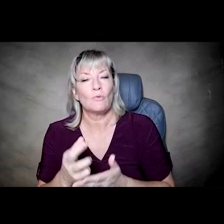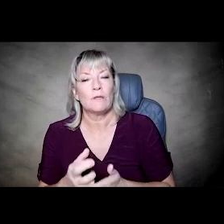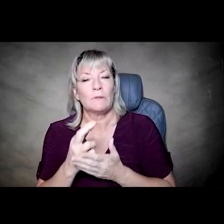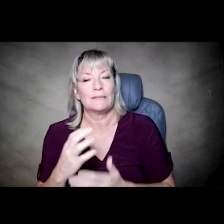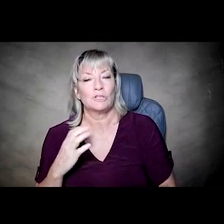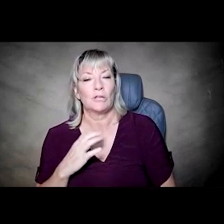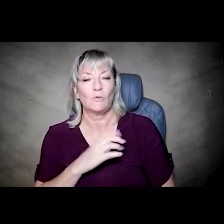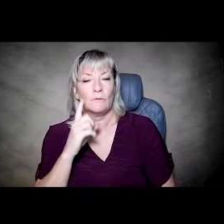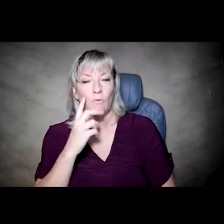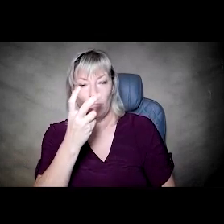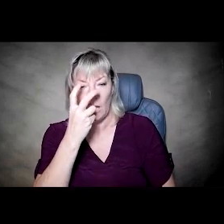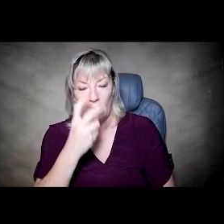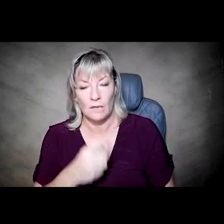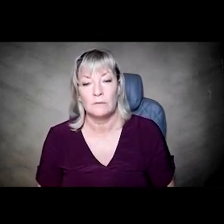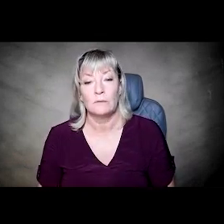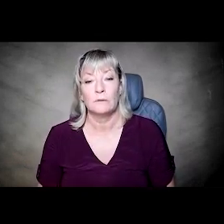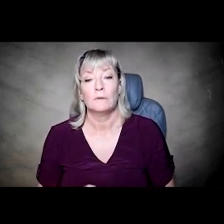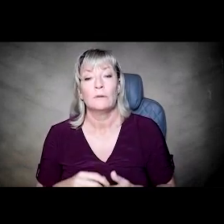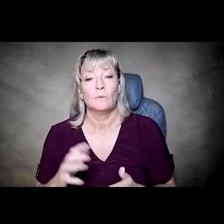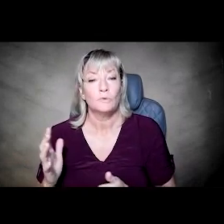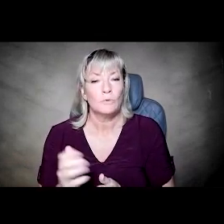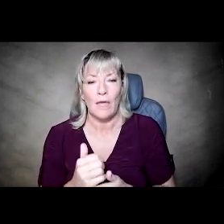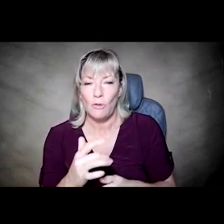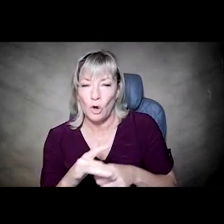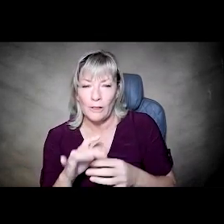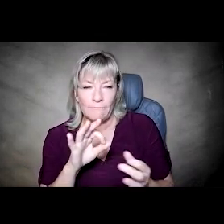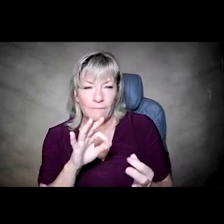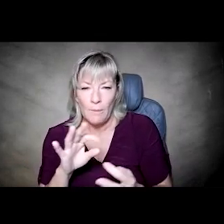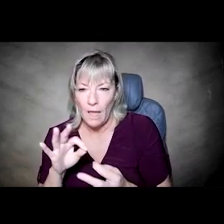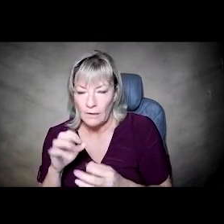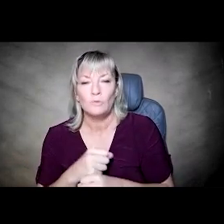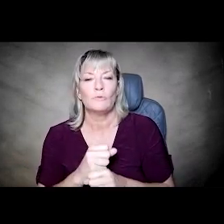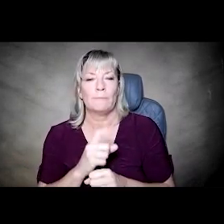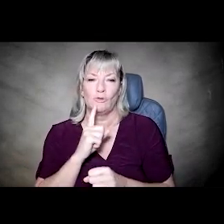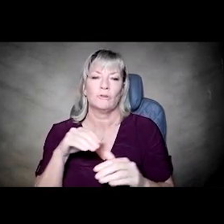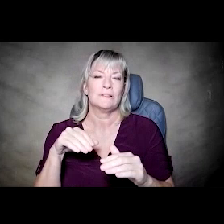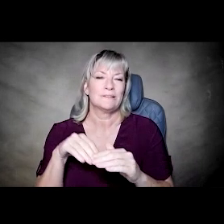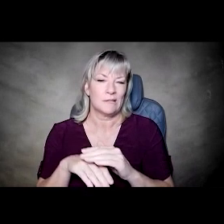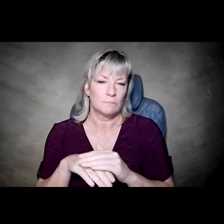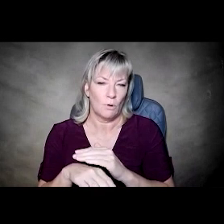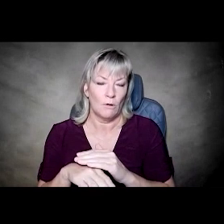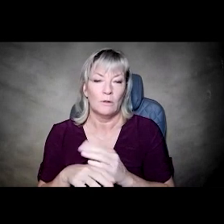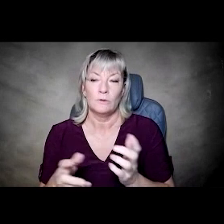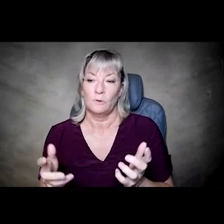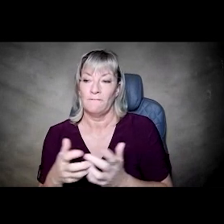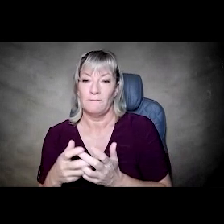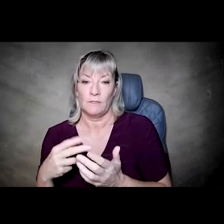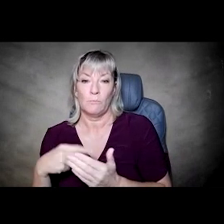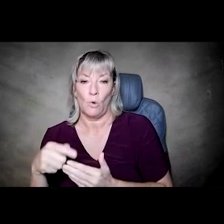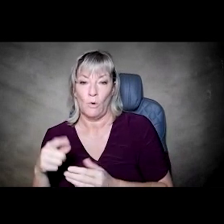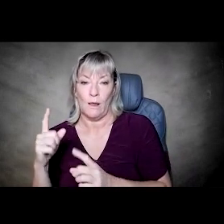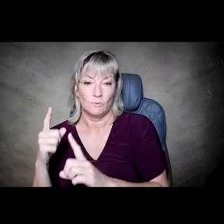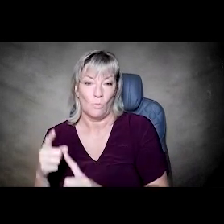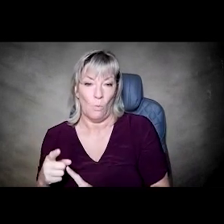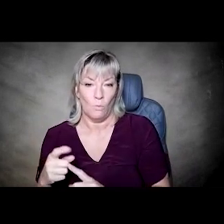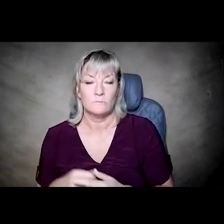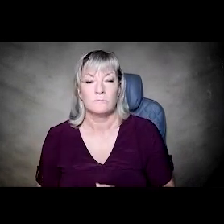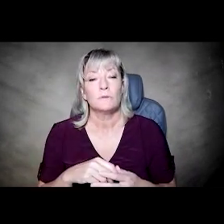the Blind to gather early feedback and ensure accessibility and alignment with program goals.